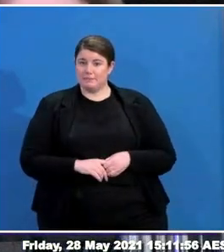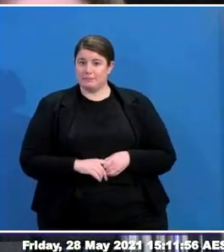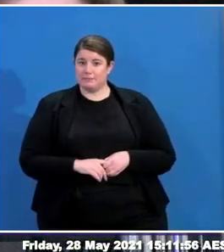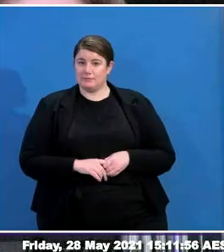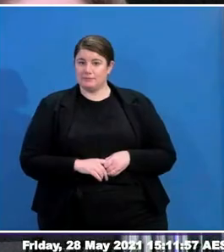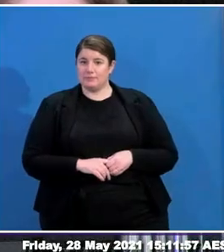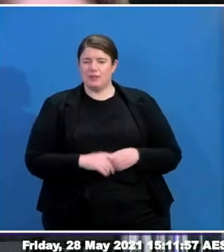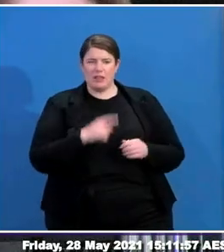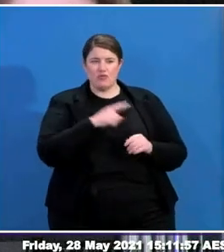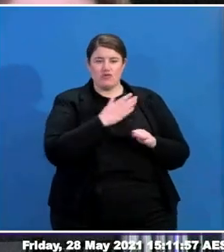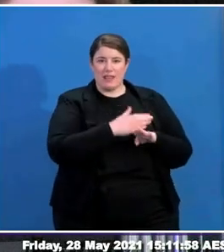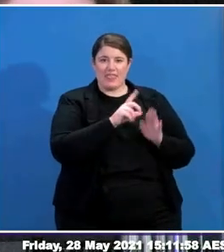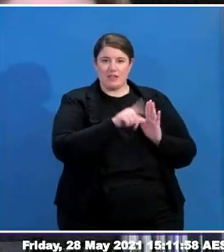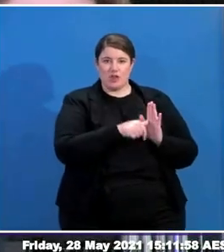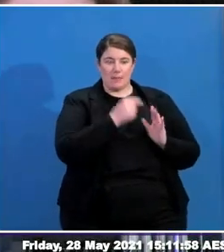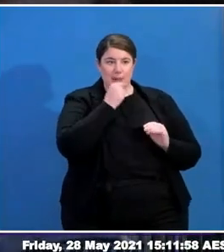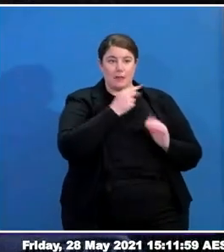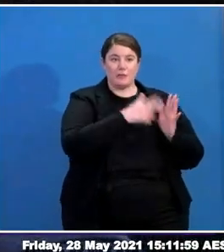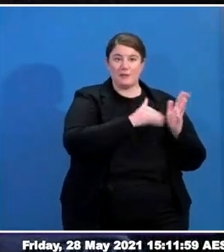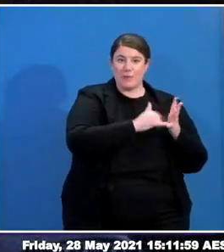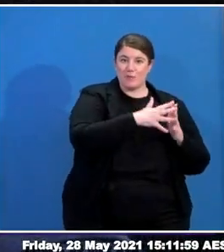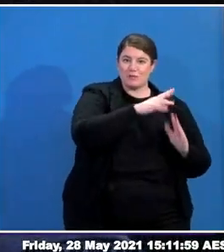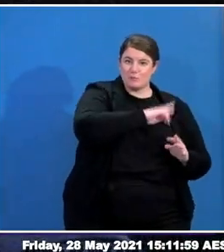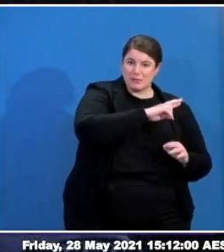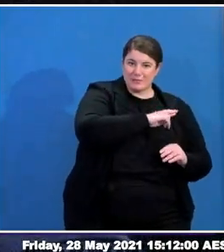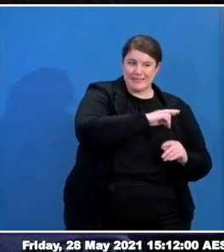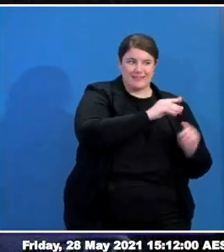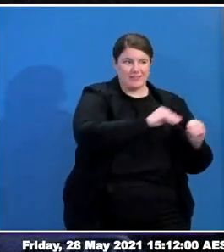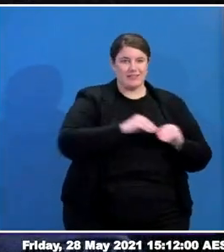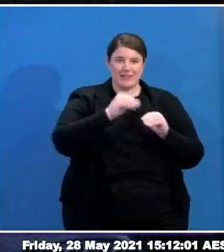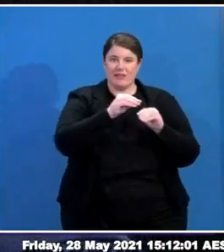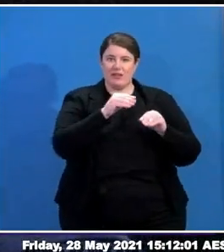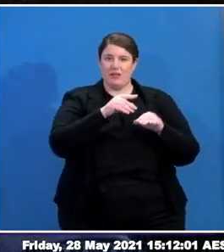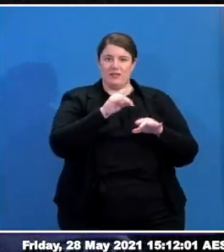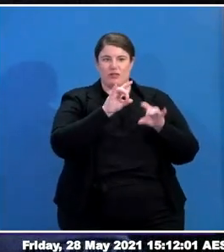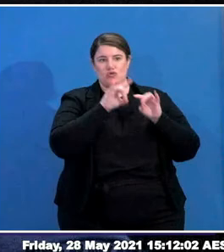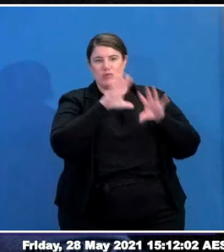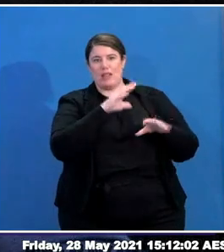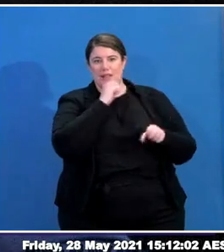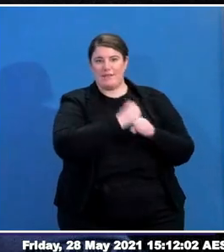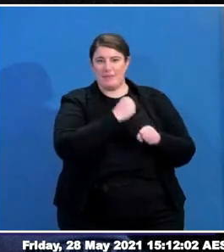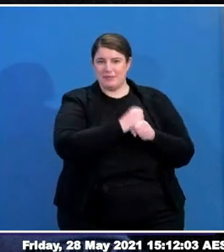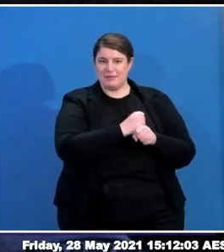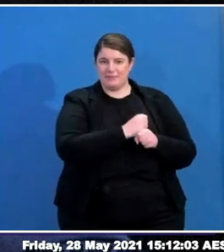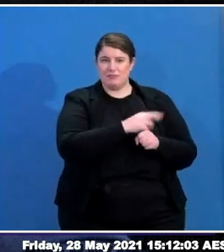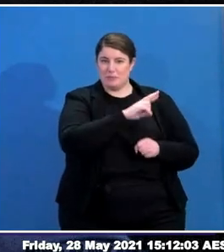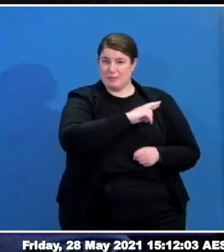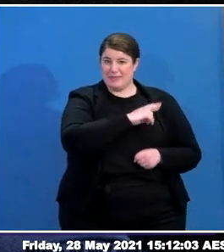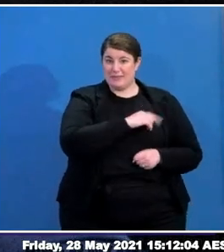the two agencies, wasn't it? It was. We were literally on our fifth business day of operating when the